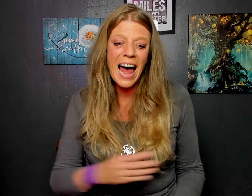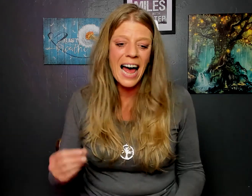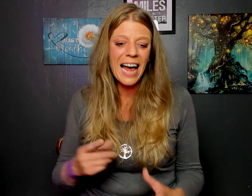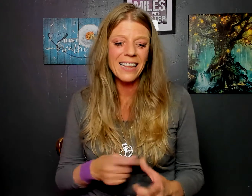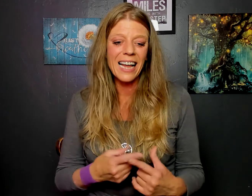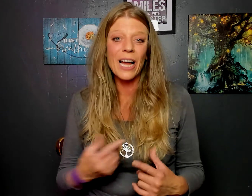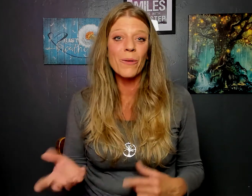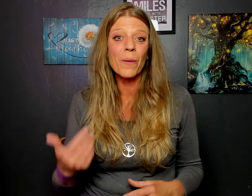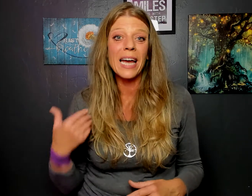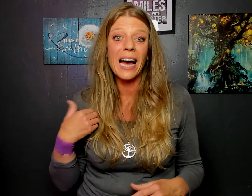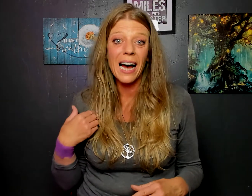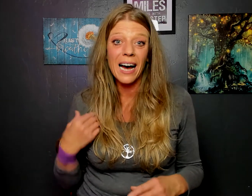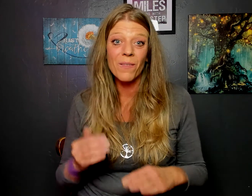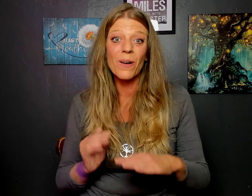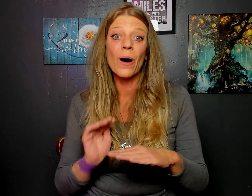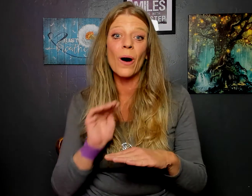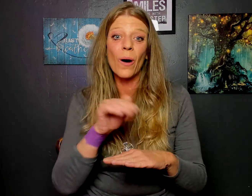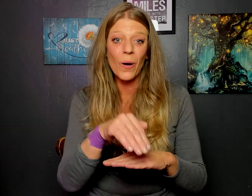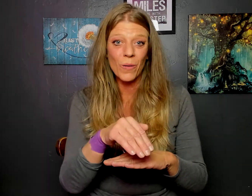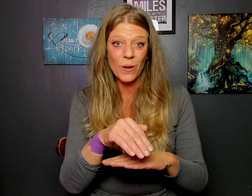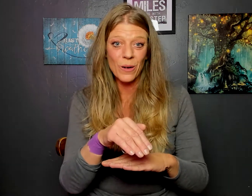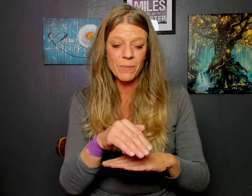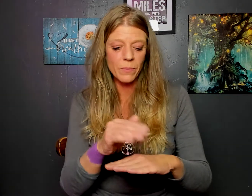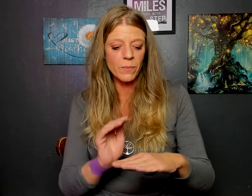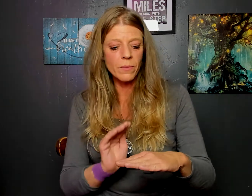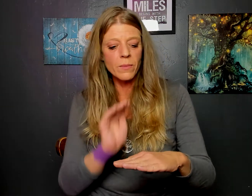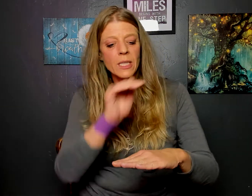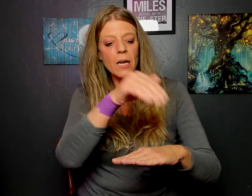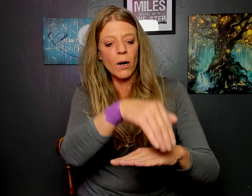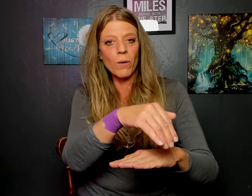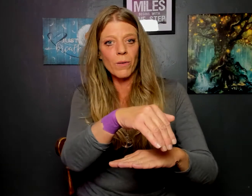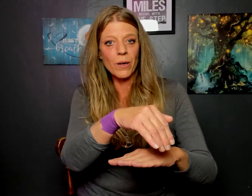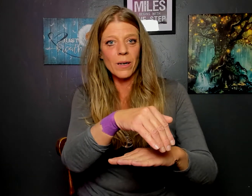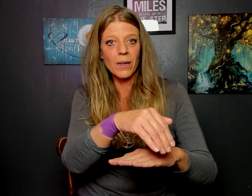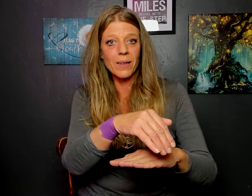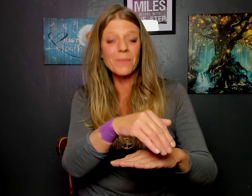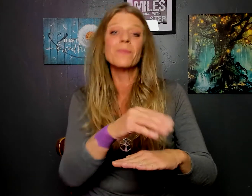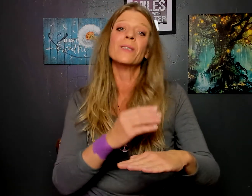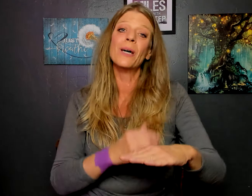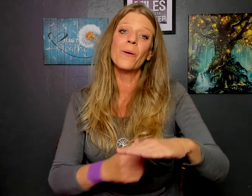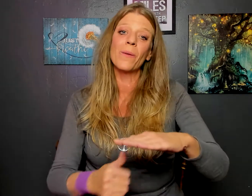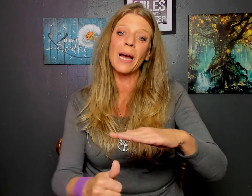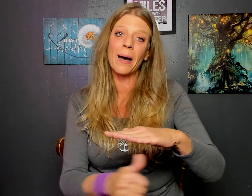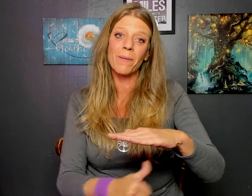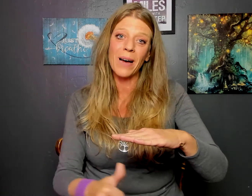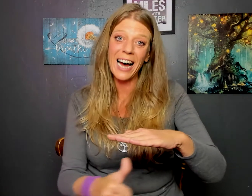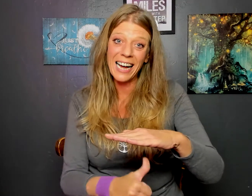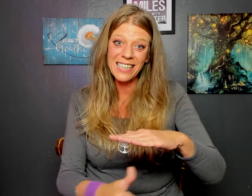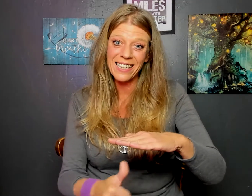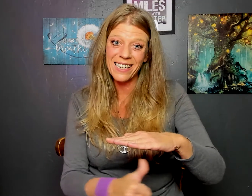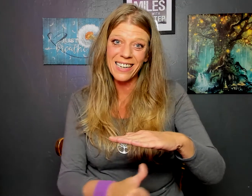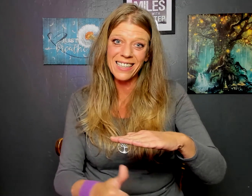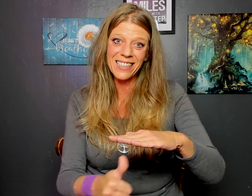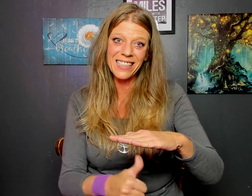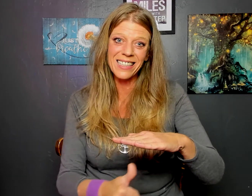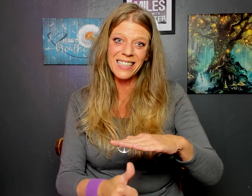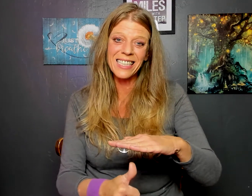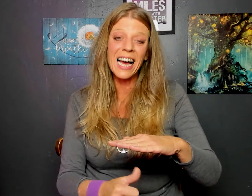And then we have OVER. OVER. We have UNDER,